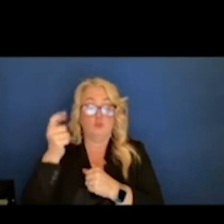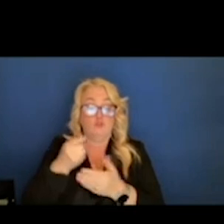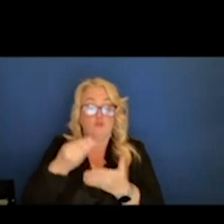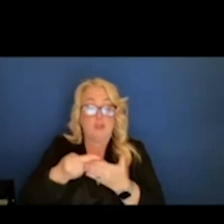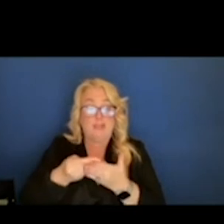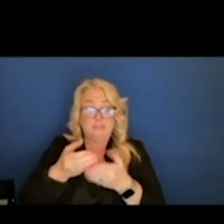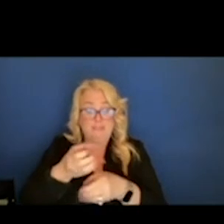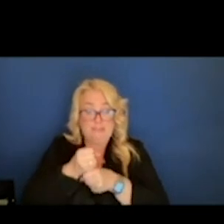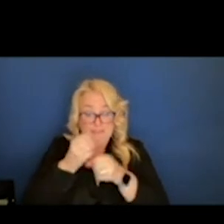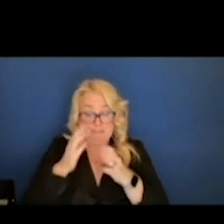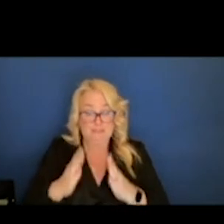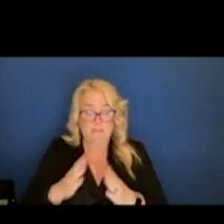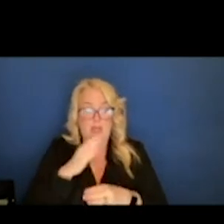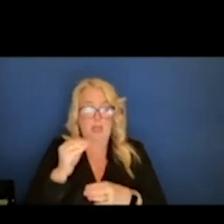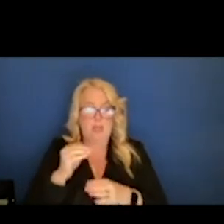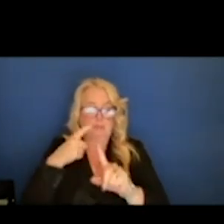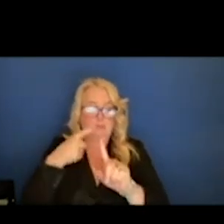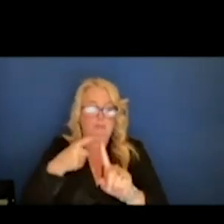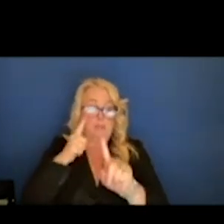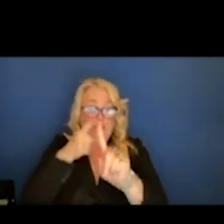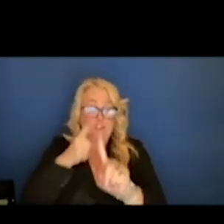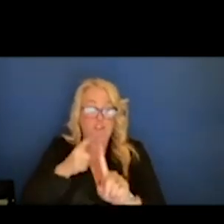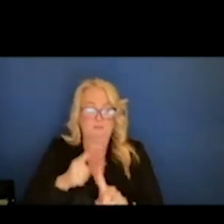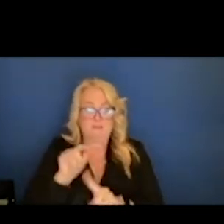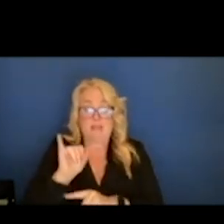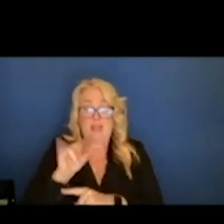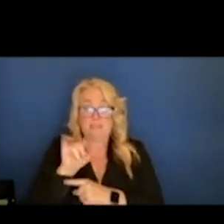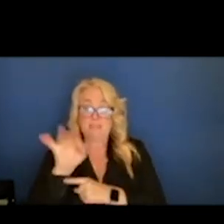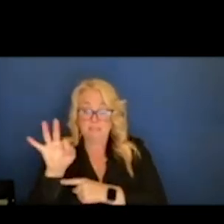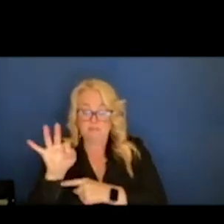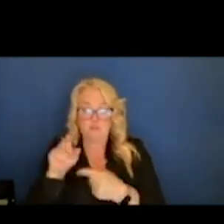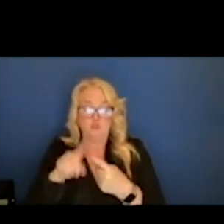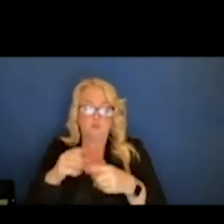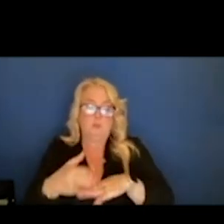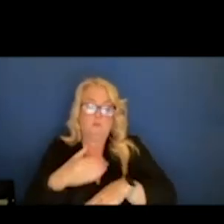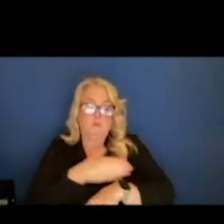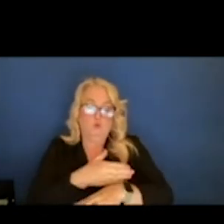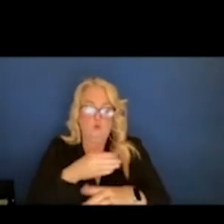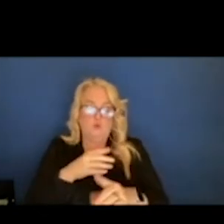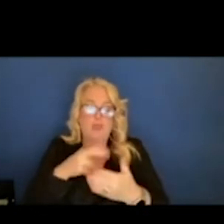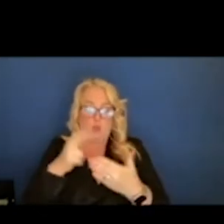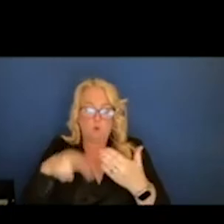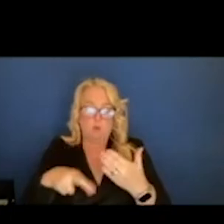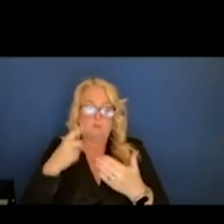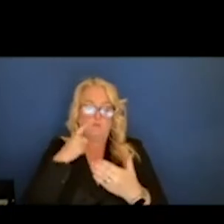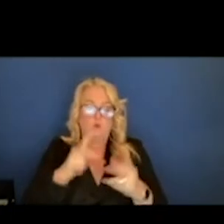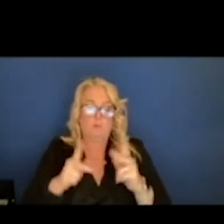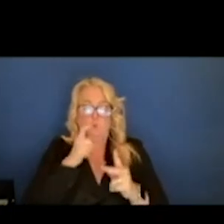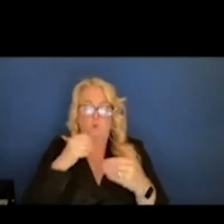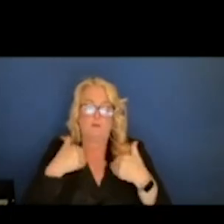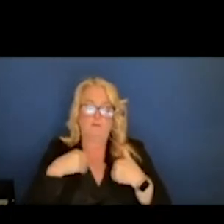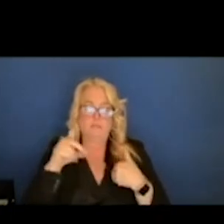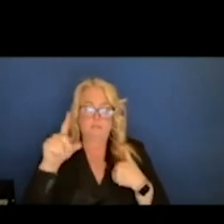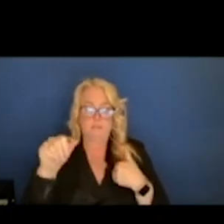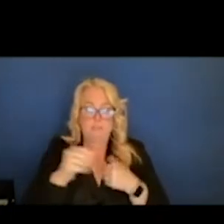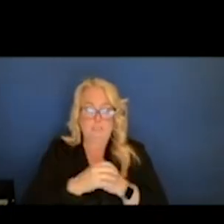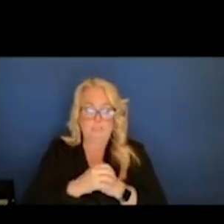and initiatives like the DIF to improve outcomes for individuals with disabilities.